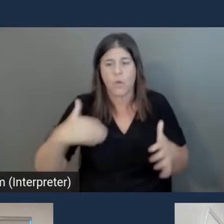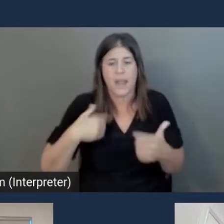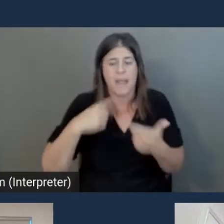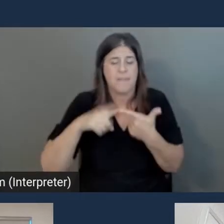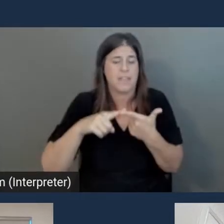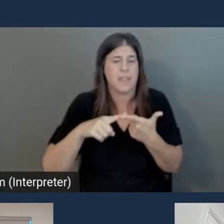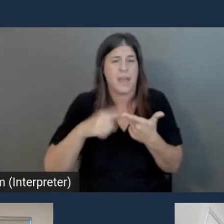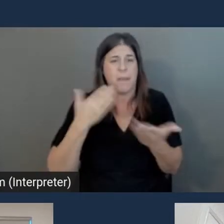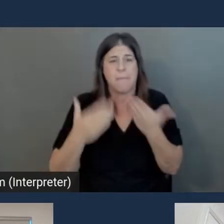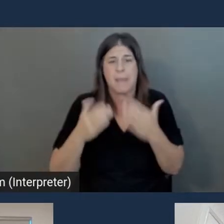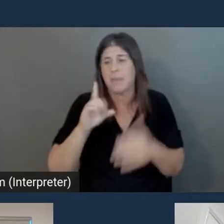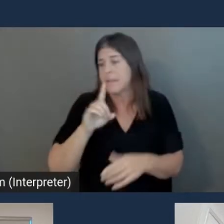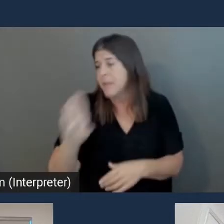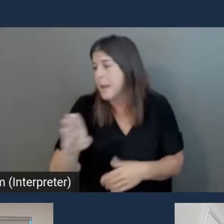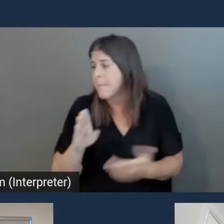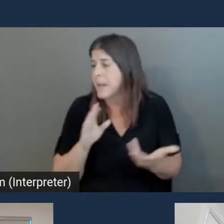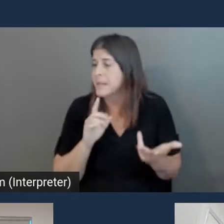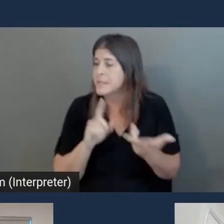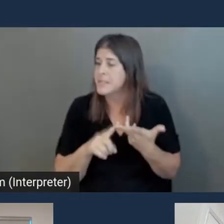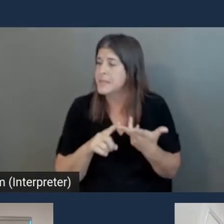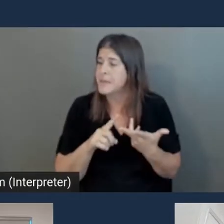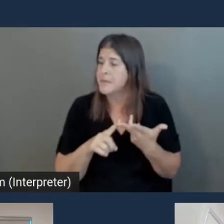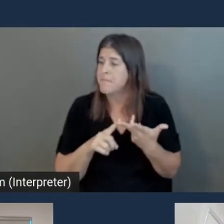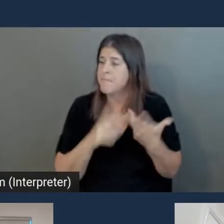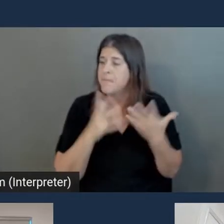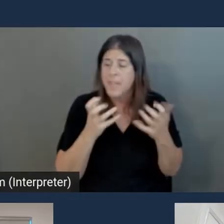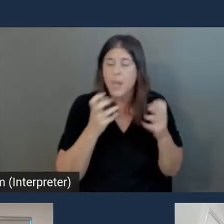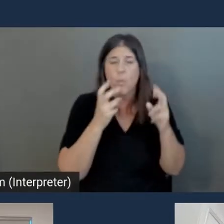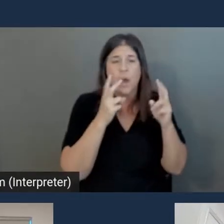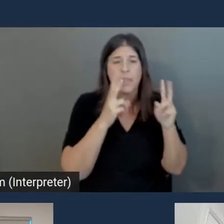just wanna quickly move them into cloud-native architecture.